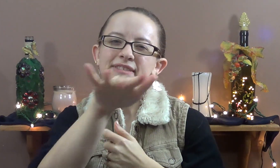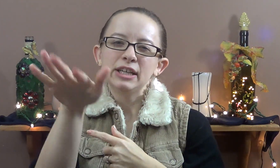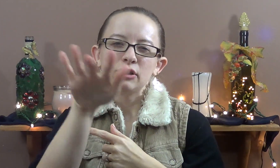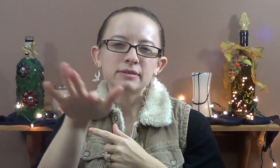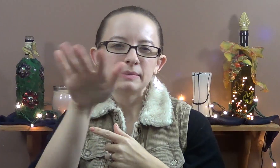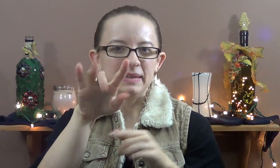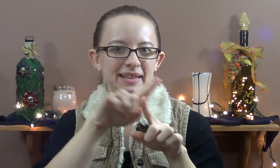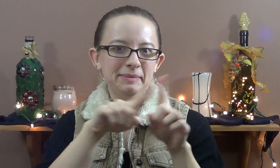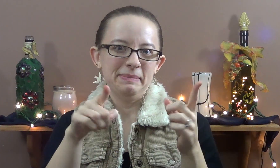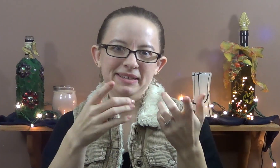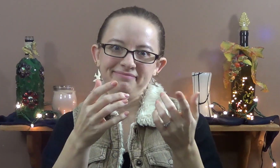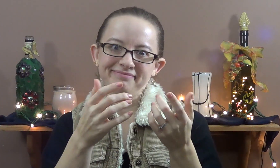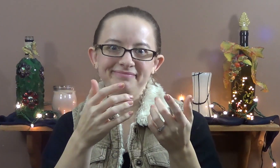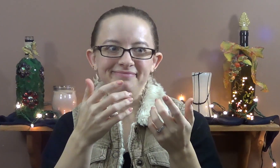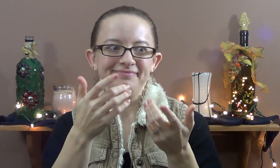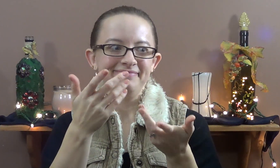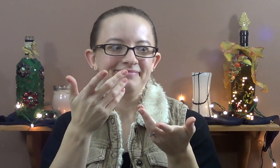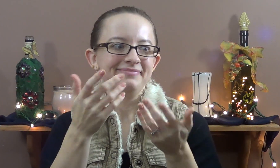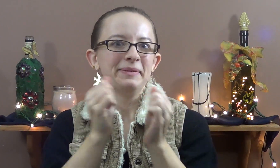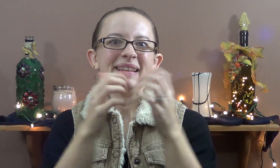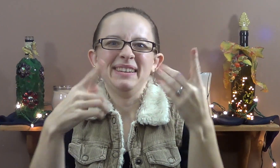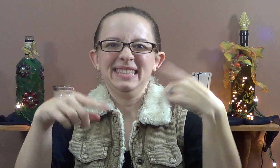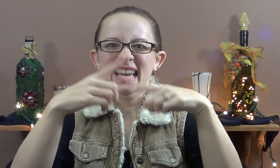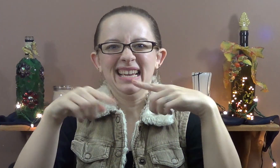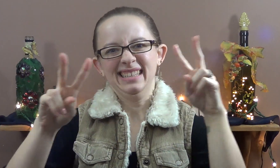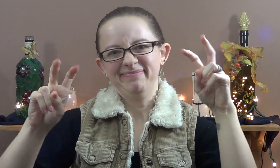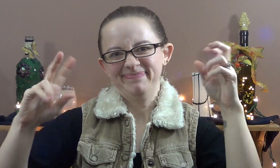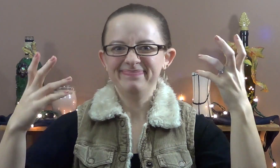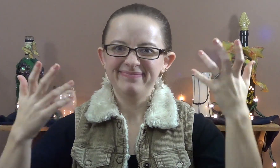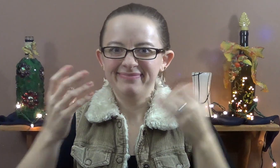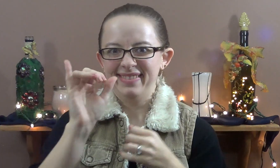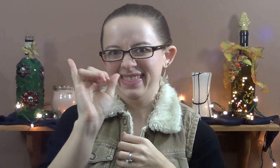you like fingerspelling but without signing. Like get the letters